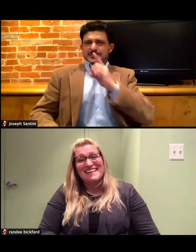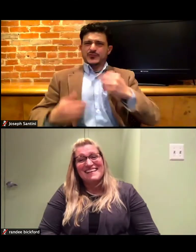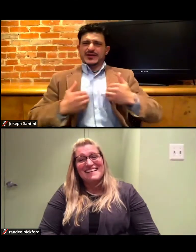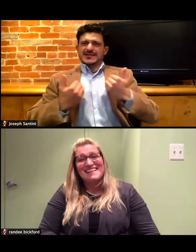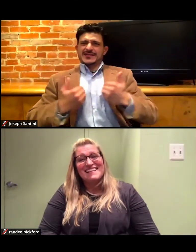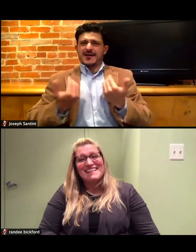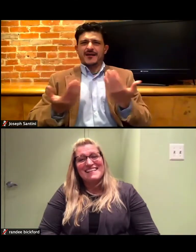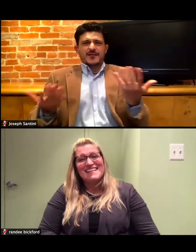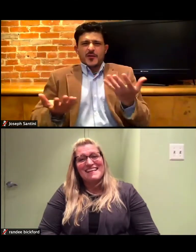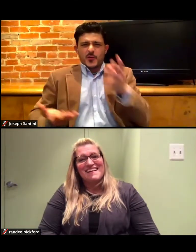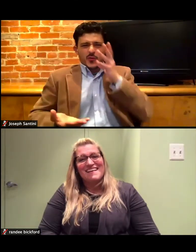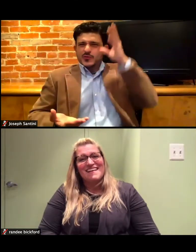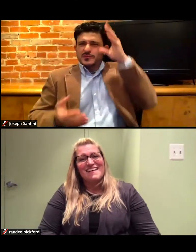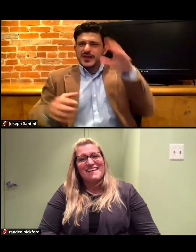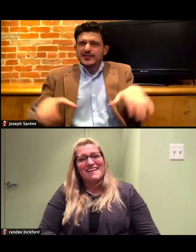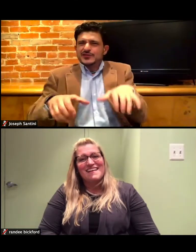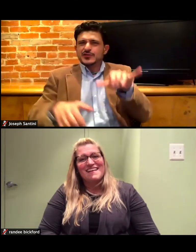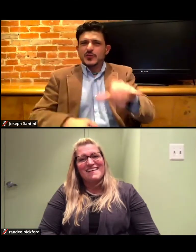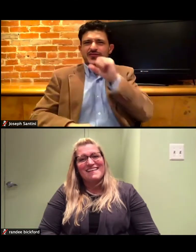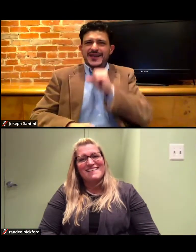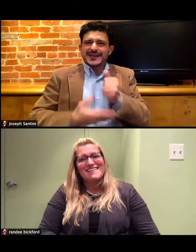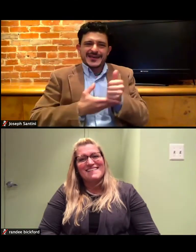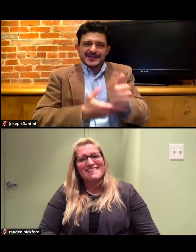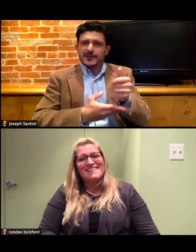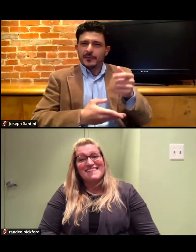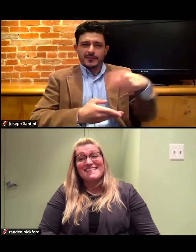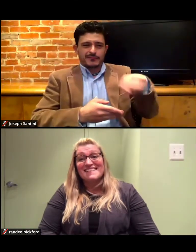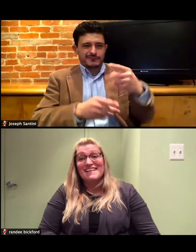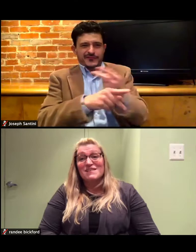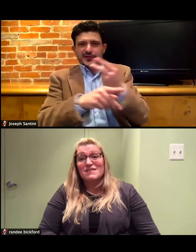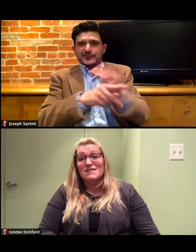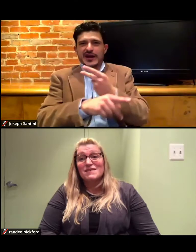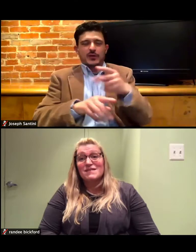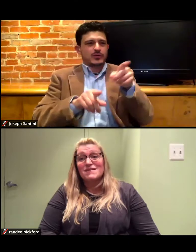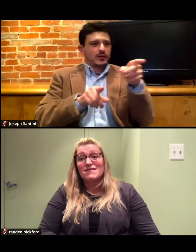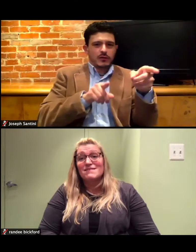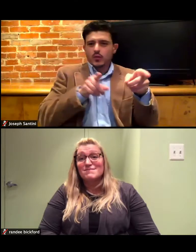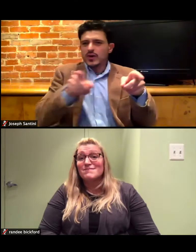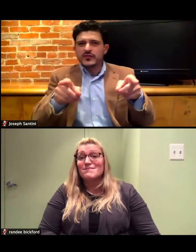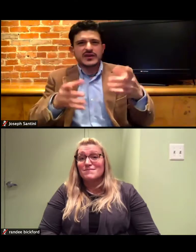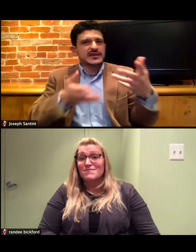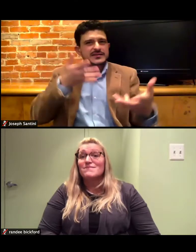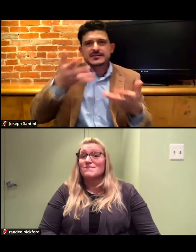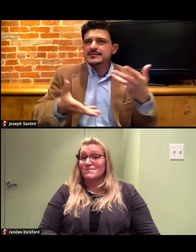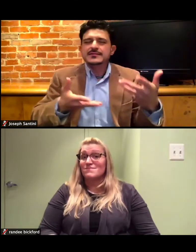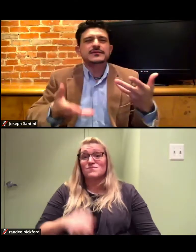and really haranguing their parents to get what they want. So, how can parents help them figure out